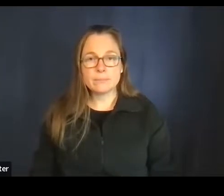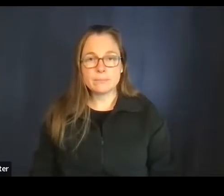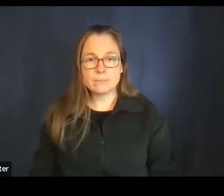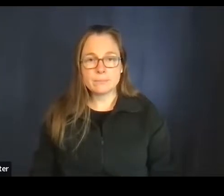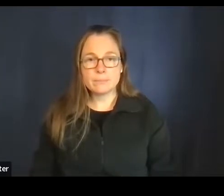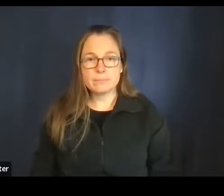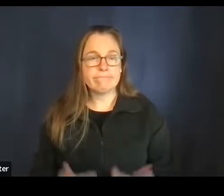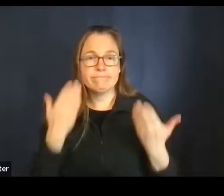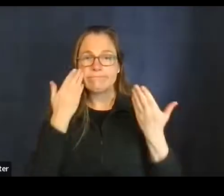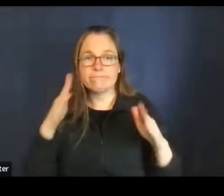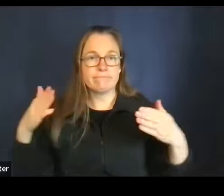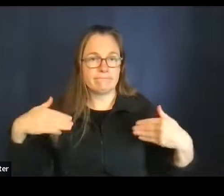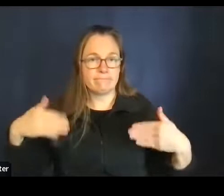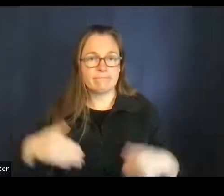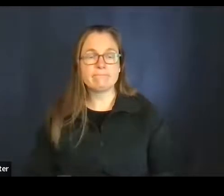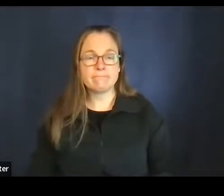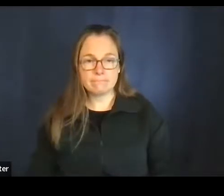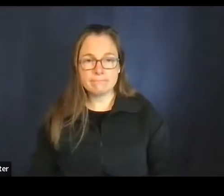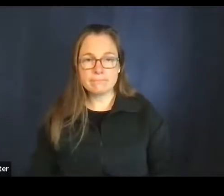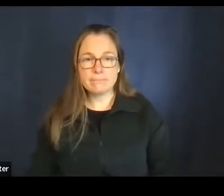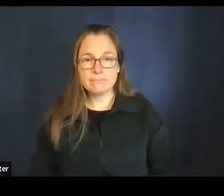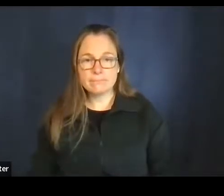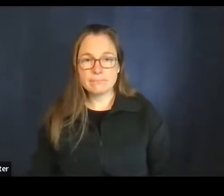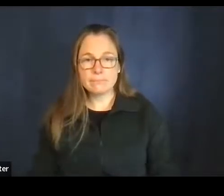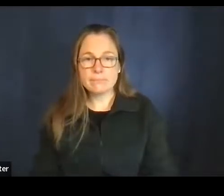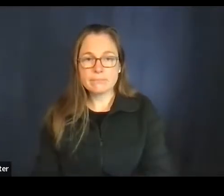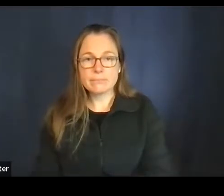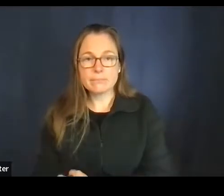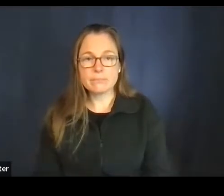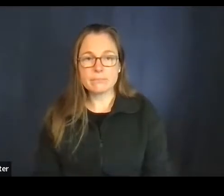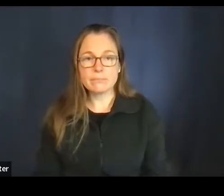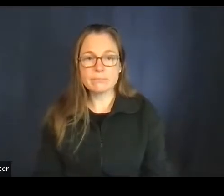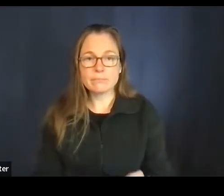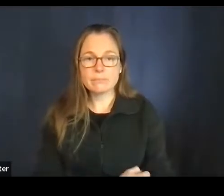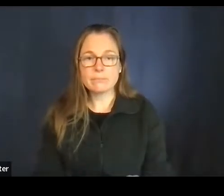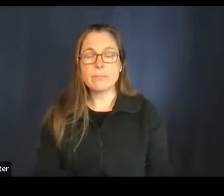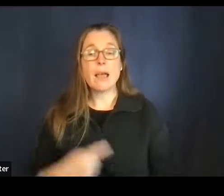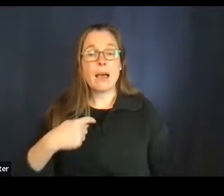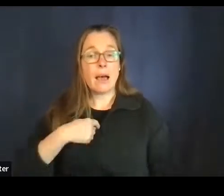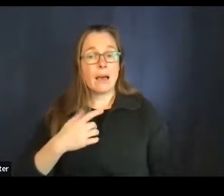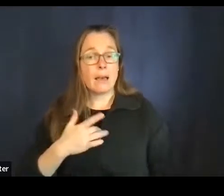We don't know, but I believe that